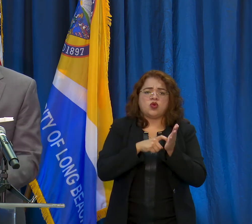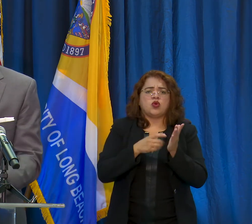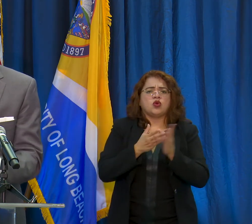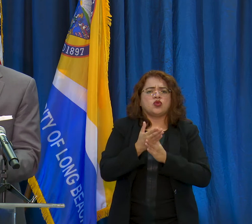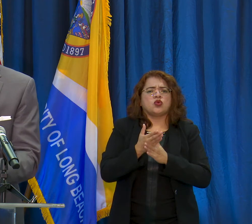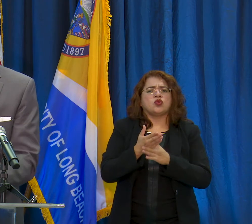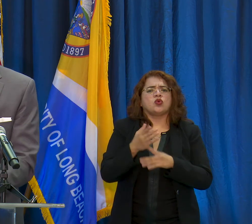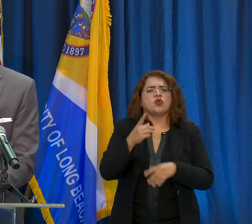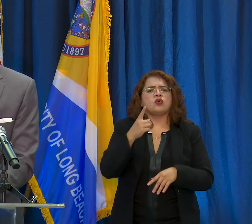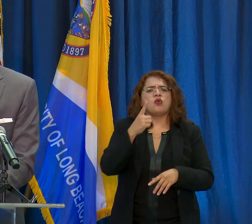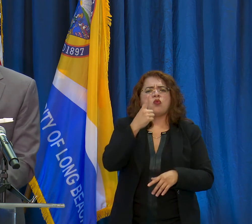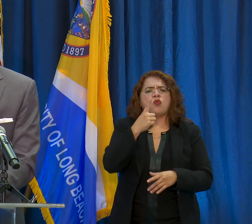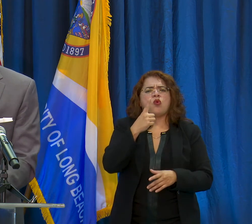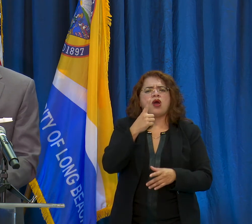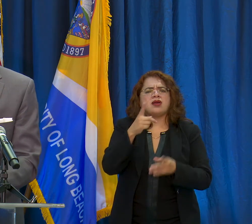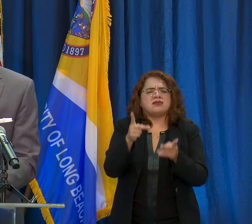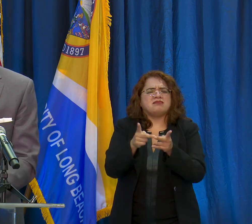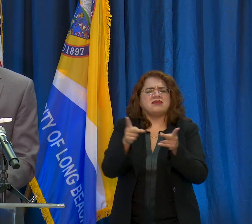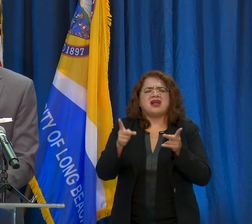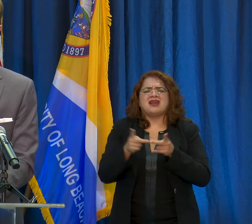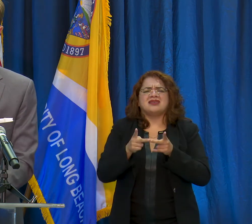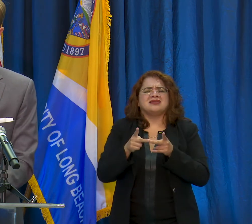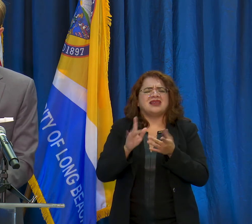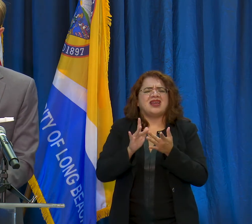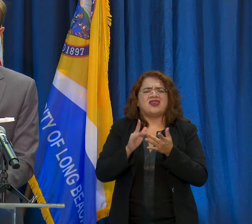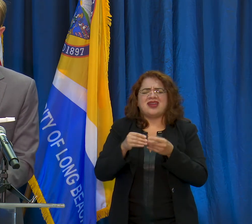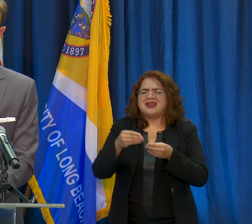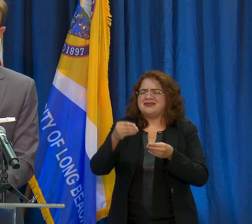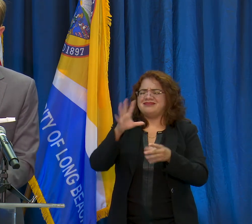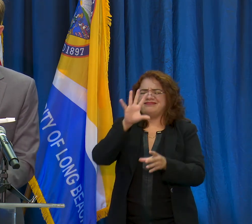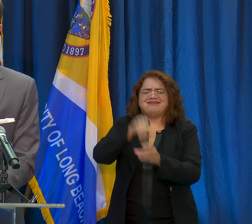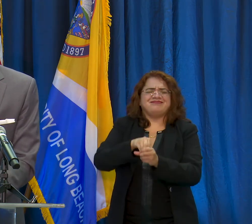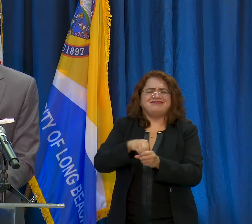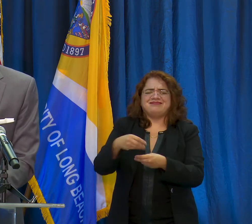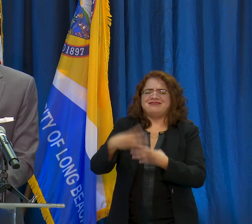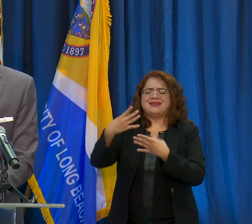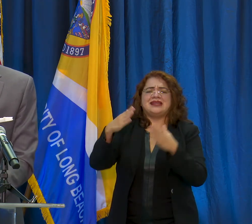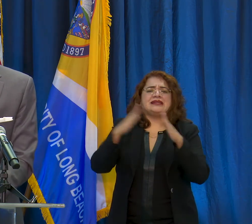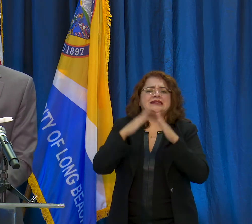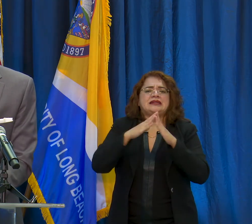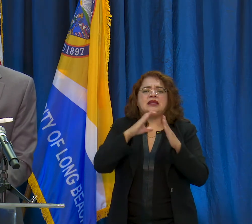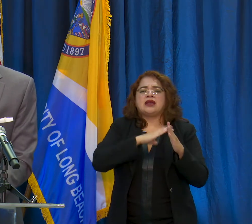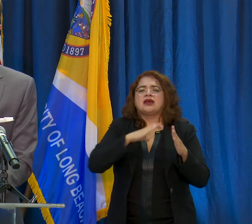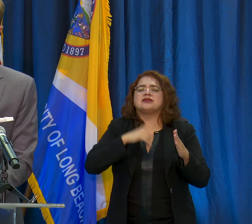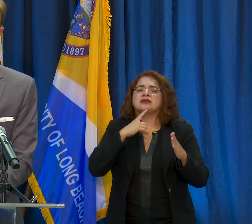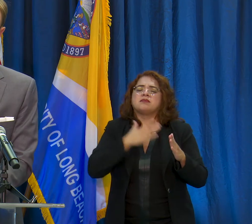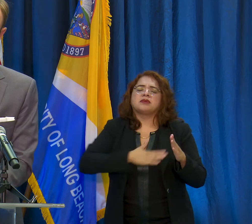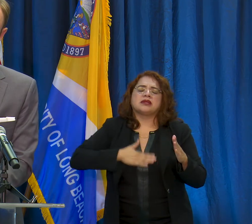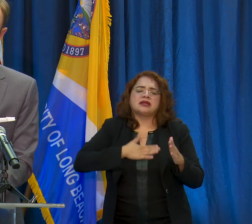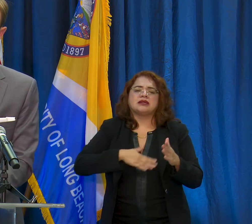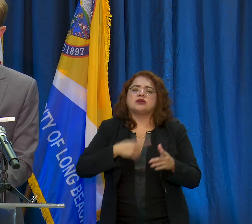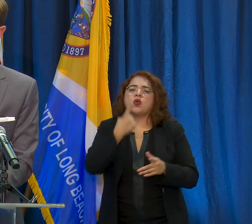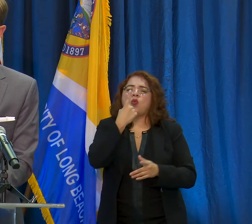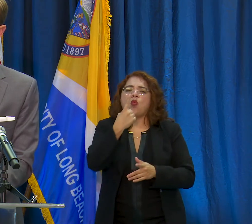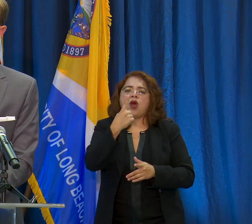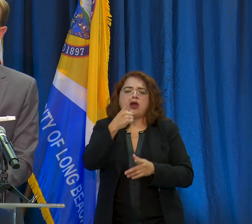one stop shop online portal. That was something that the City Council explicitly asked for-- an easy process